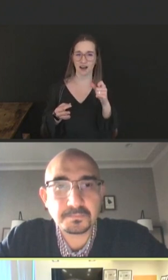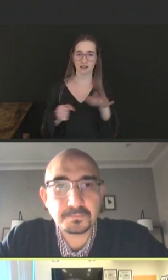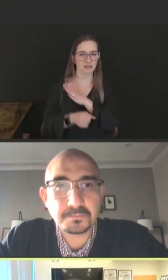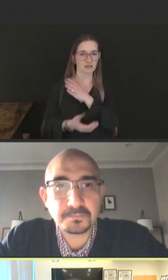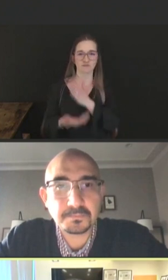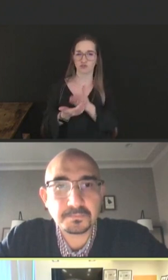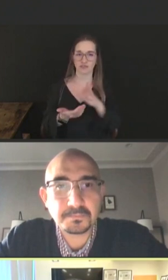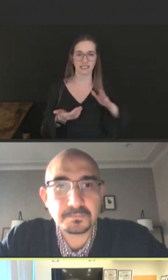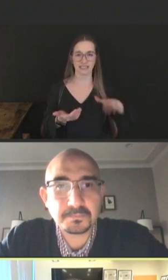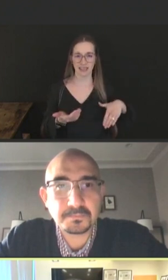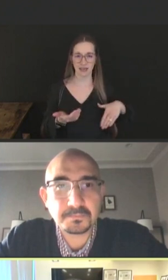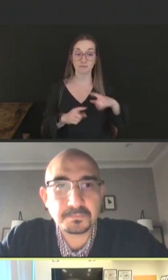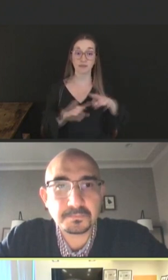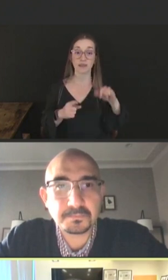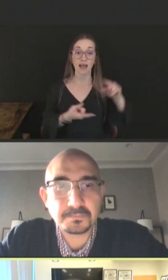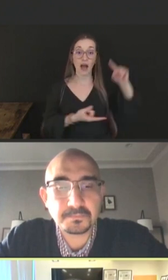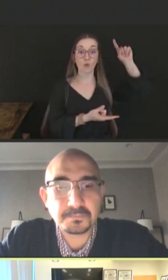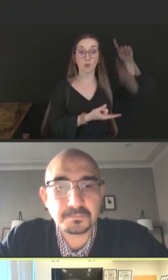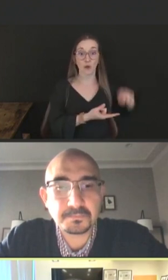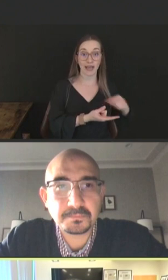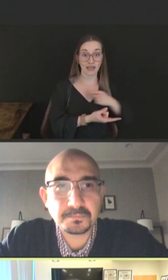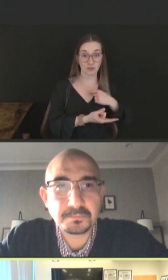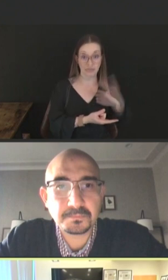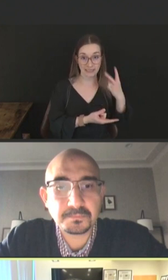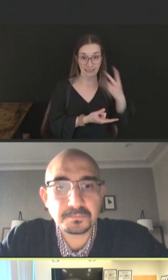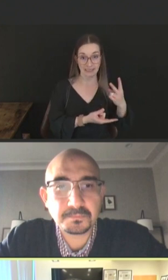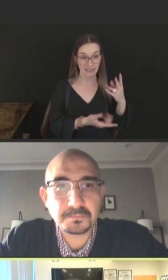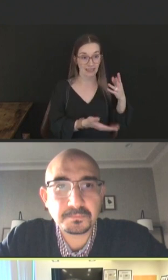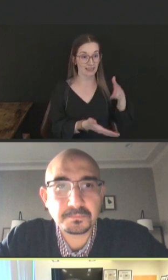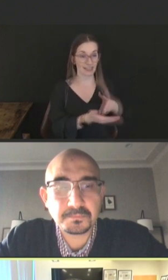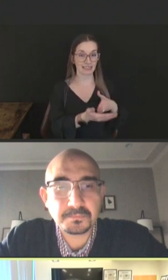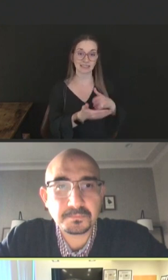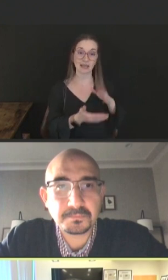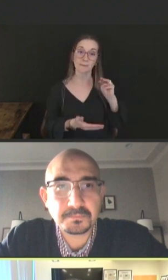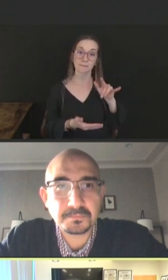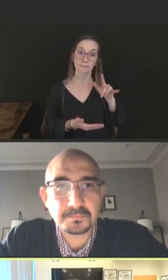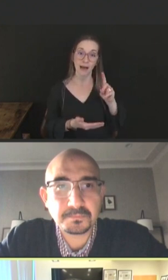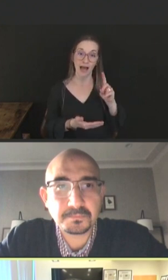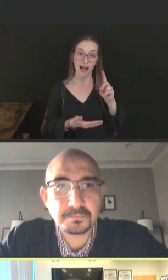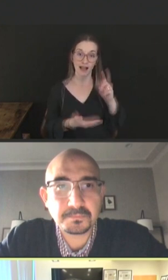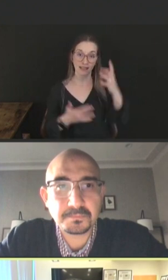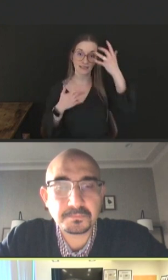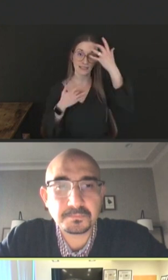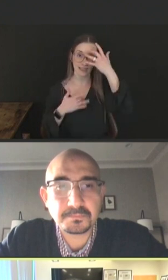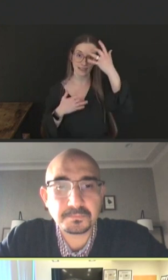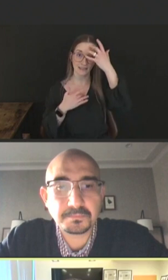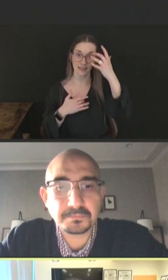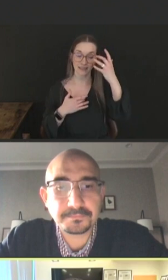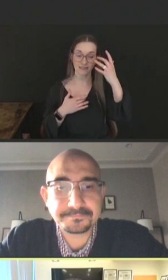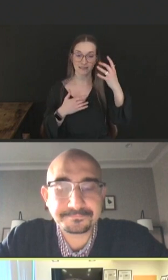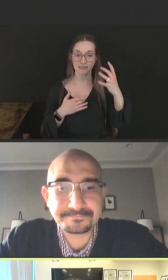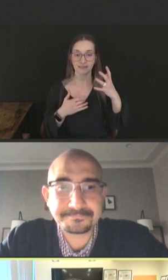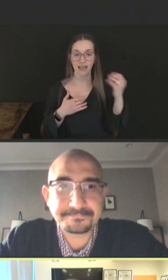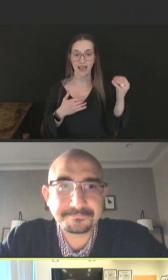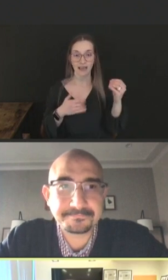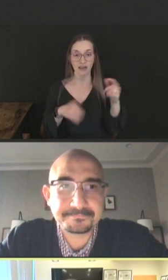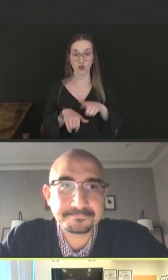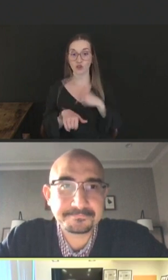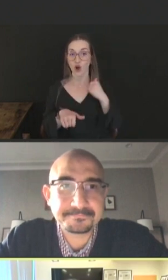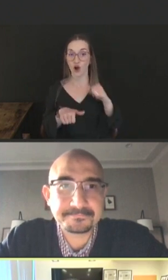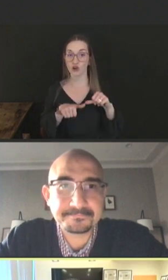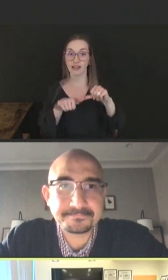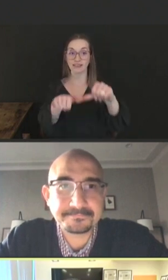relatively rapid waning against mild illness and a longer lasting, but still waning against sever